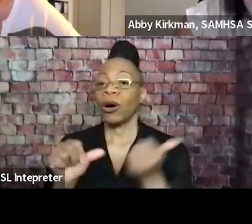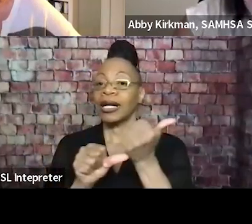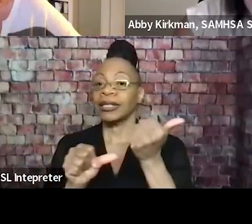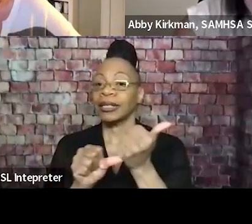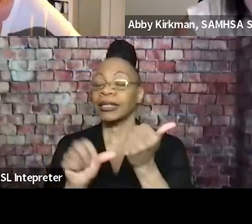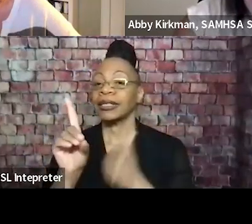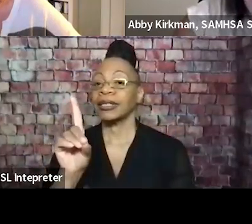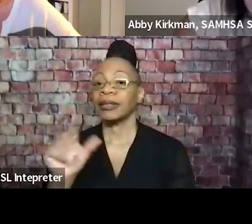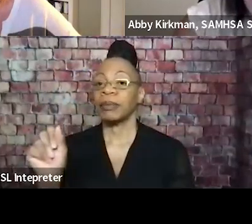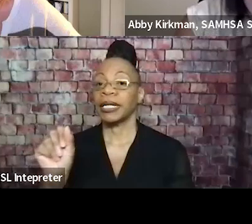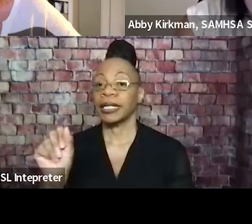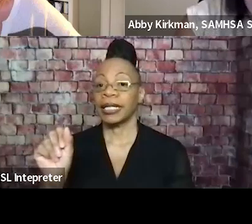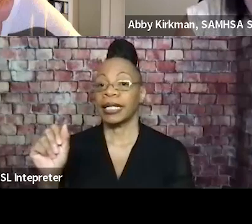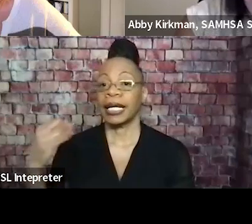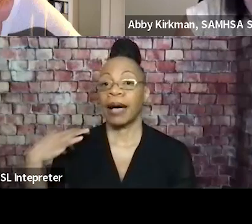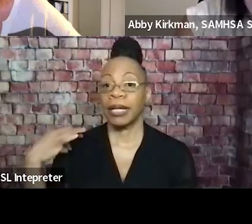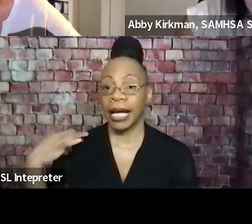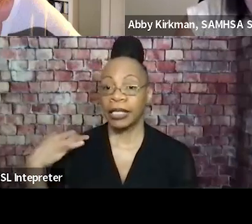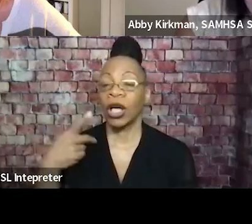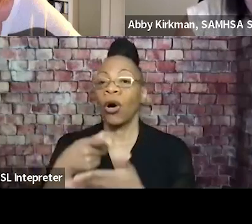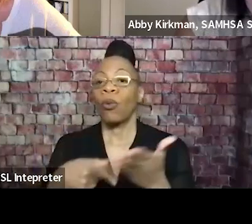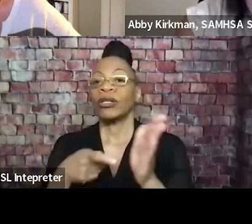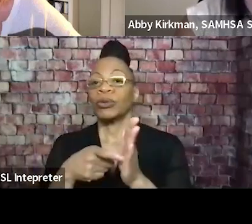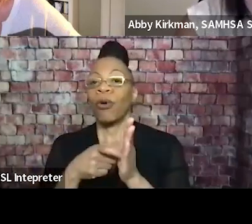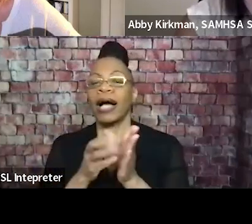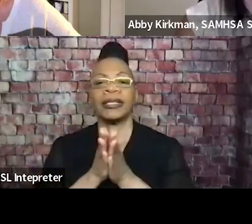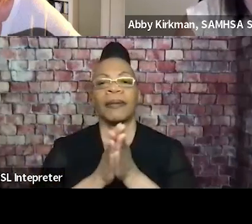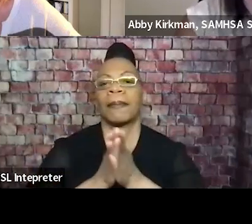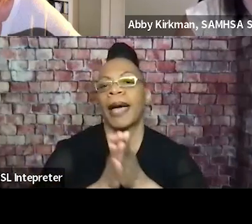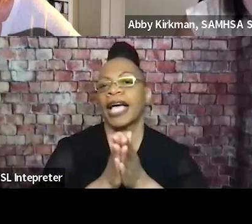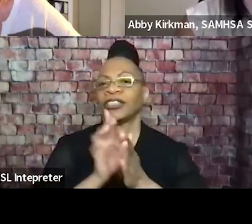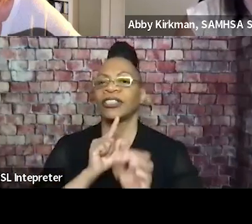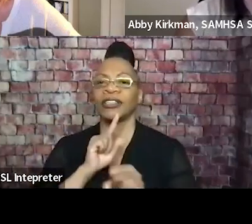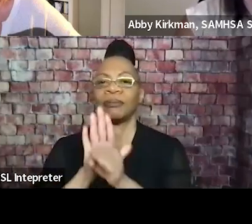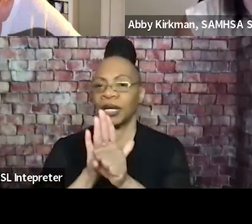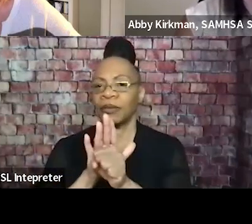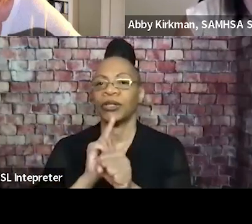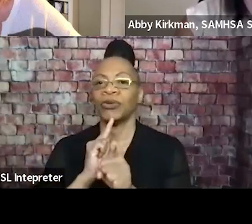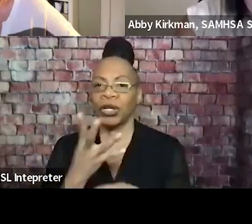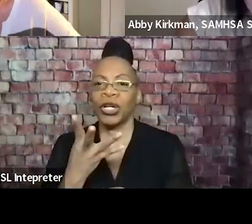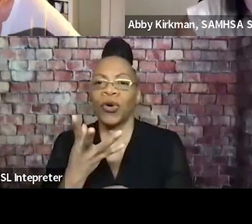What's required a passion and commitment. You have to, you know, want to work through this process